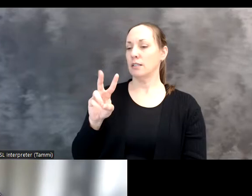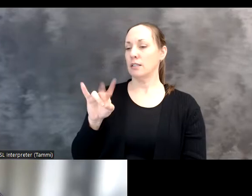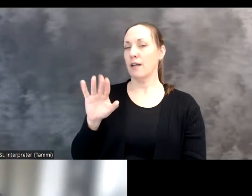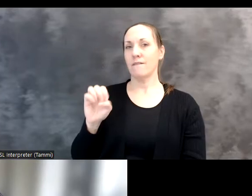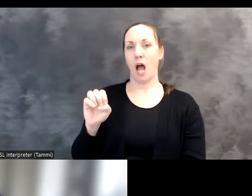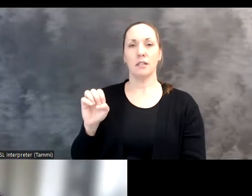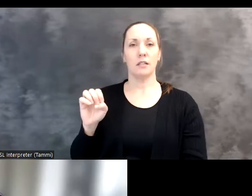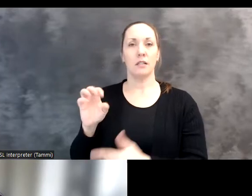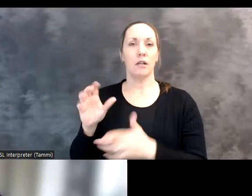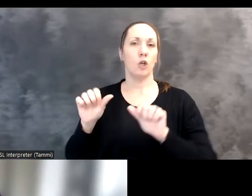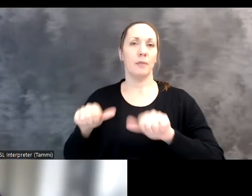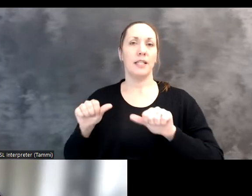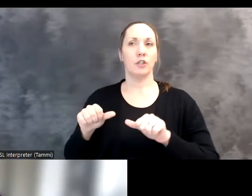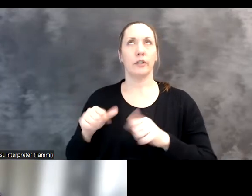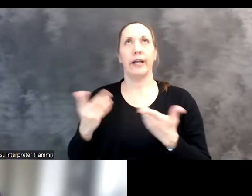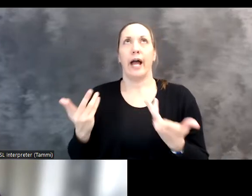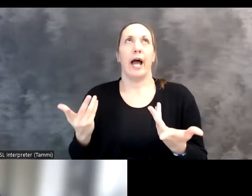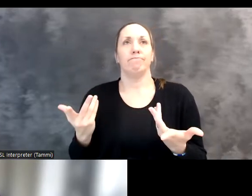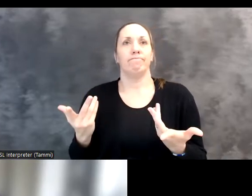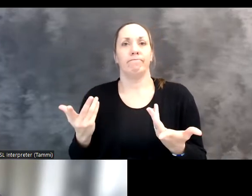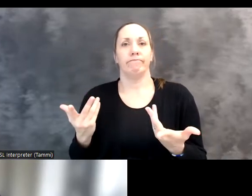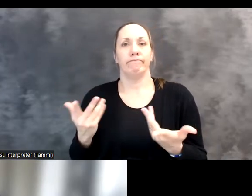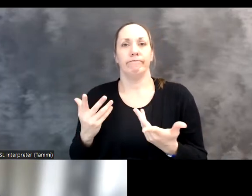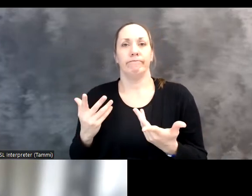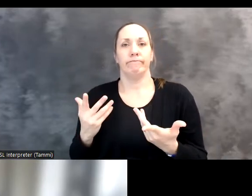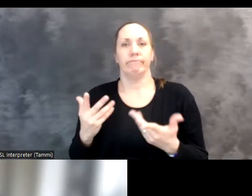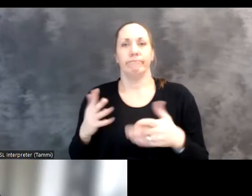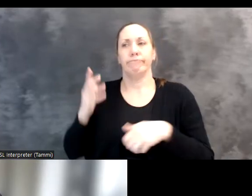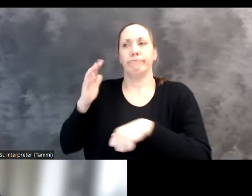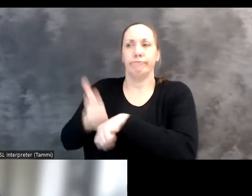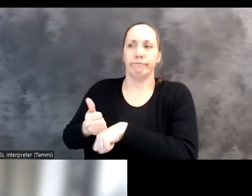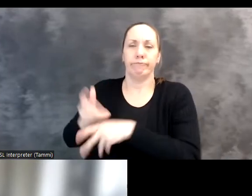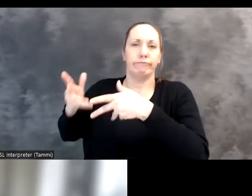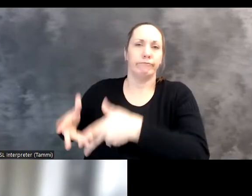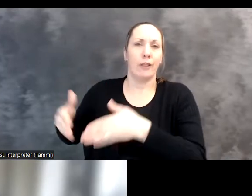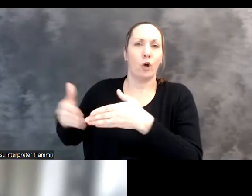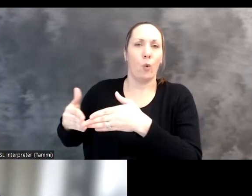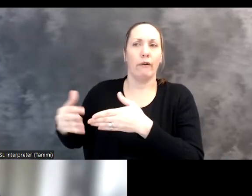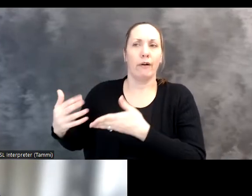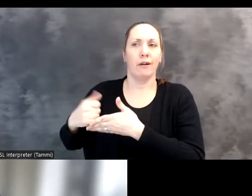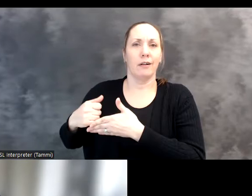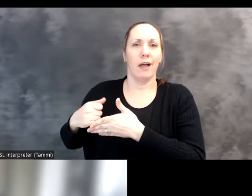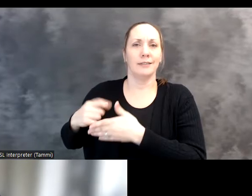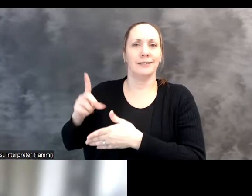will have higher level adherence instead of a device that's going to , you know, potentially for lack of a